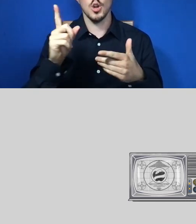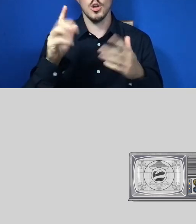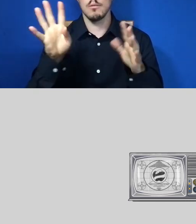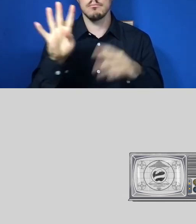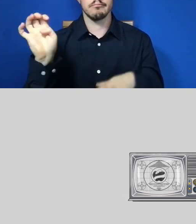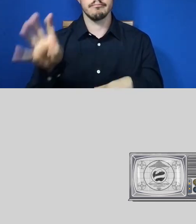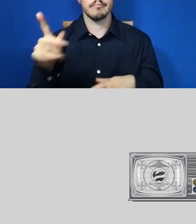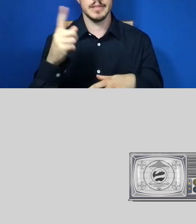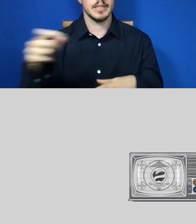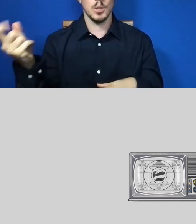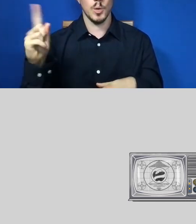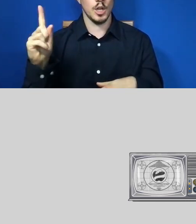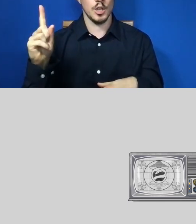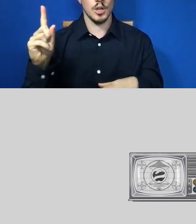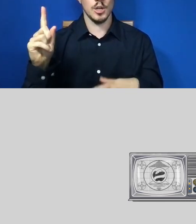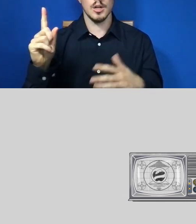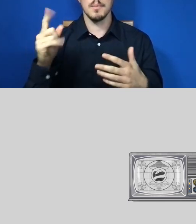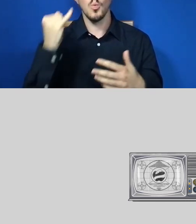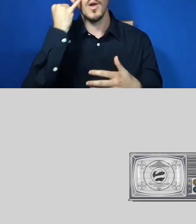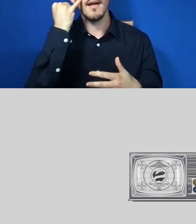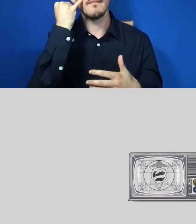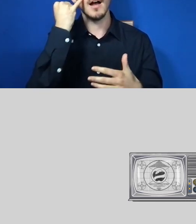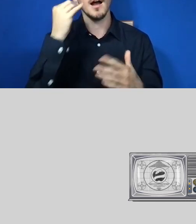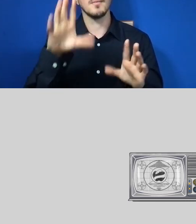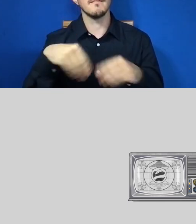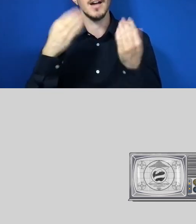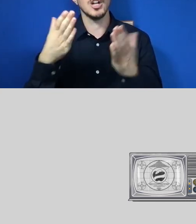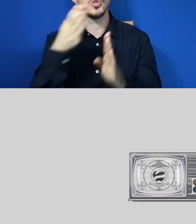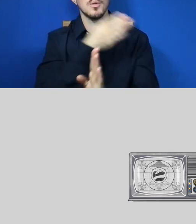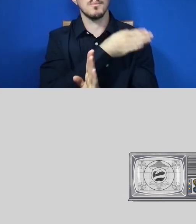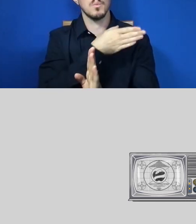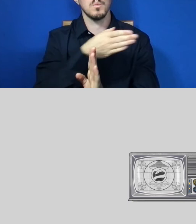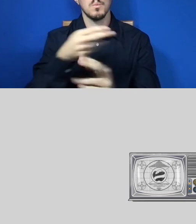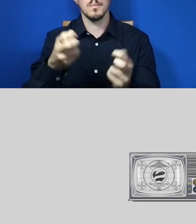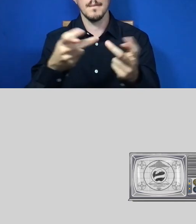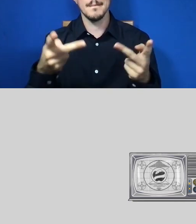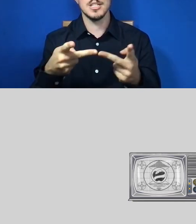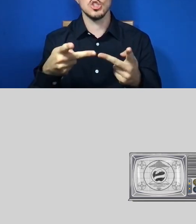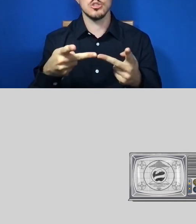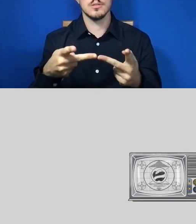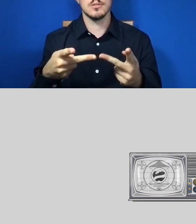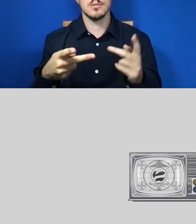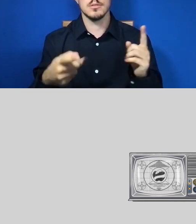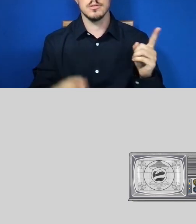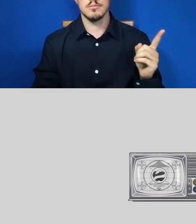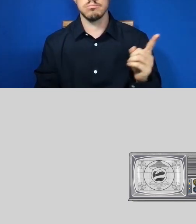because it can go anywhere, but what if it gave me the data of the previous positions of where the ball went?